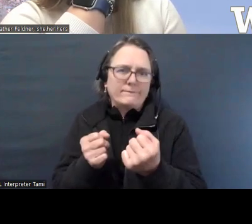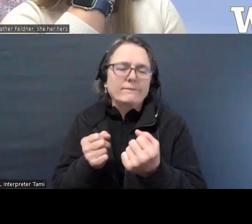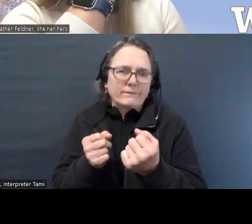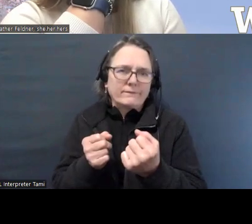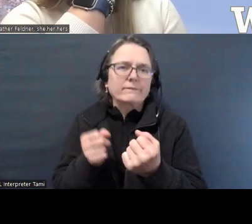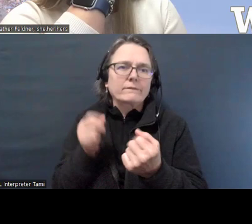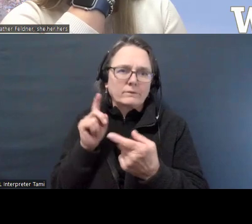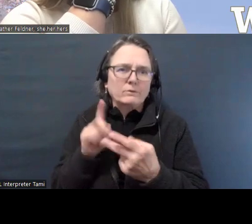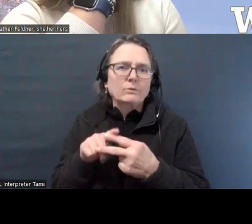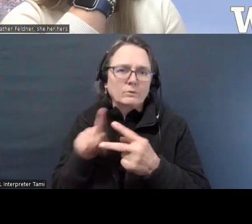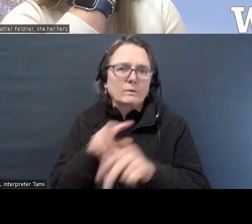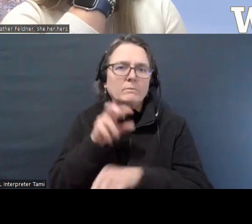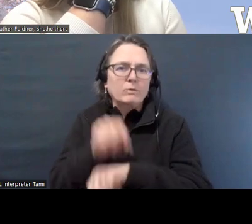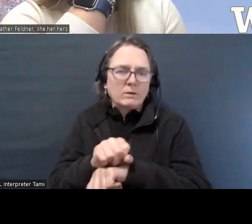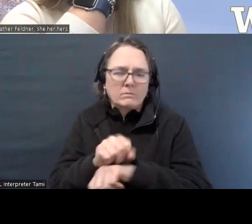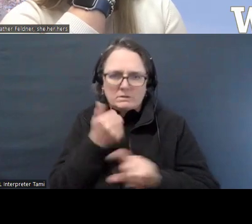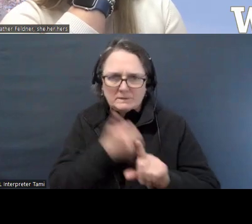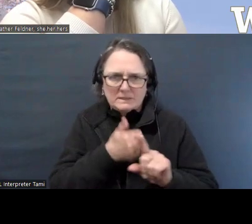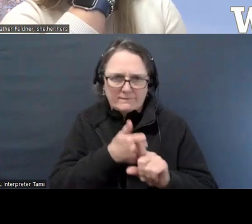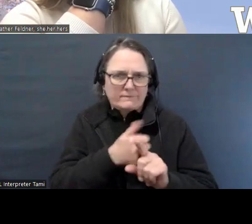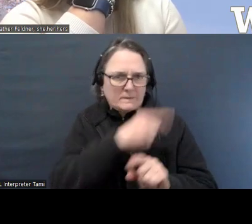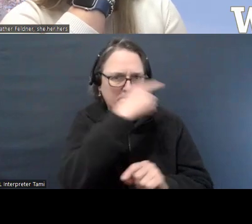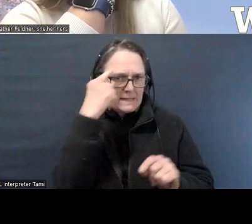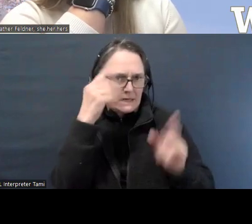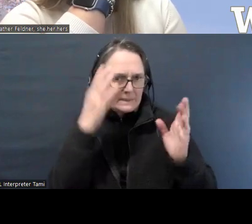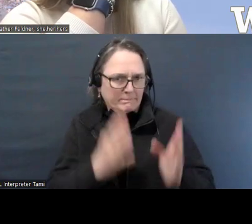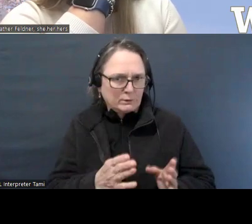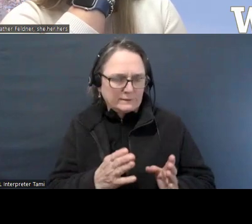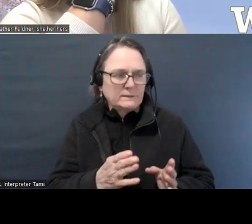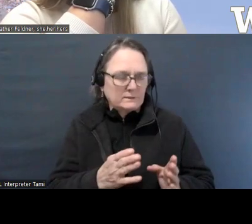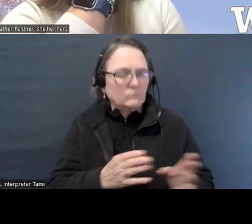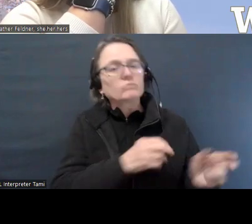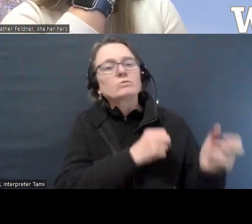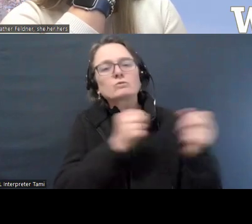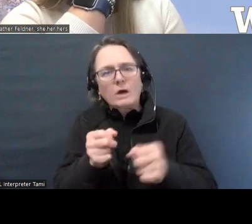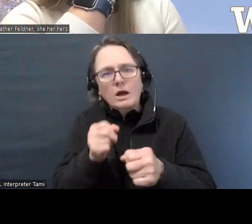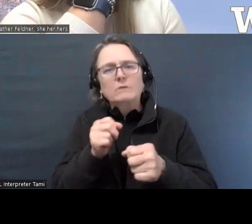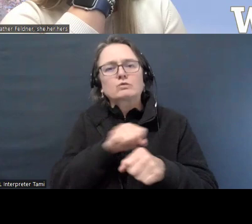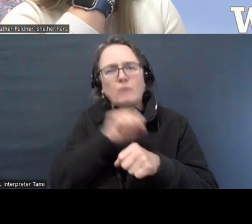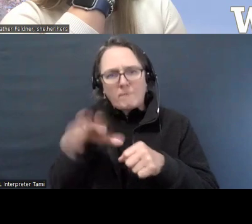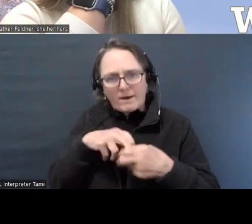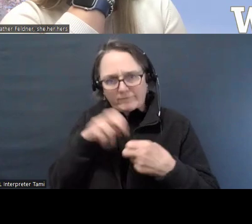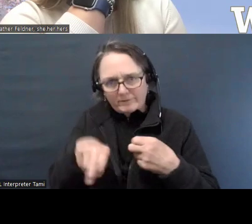and when he was coming to pick me, he encountered some sort of subtle racism.